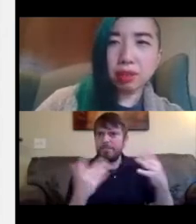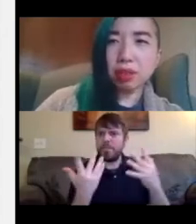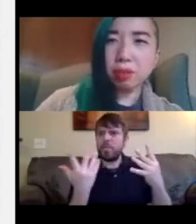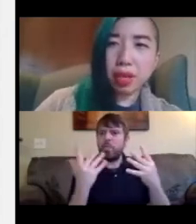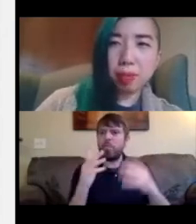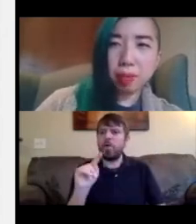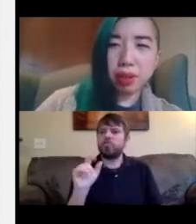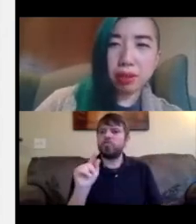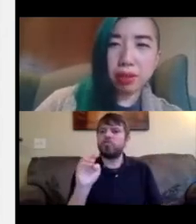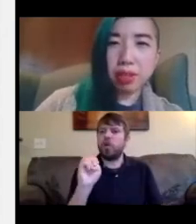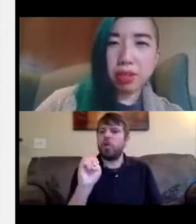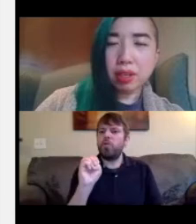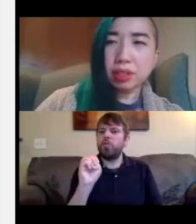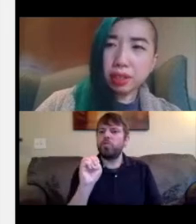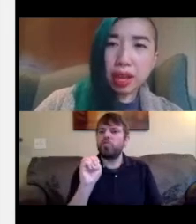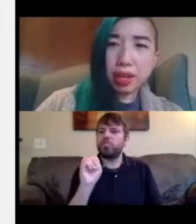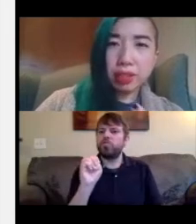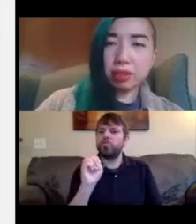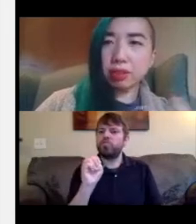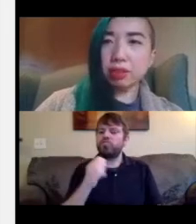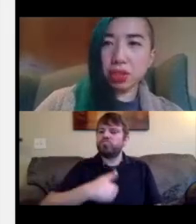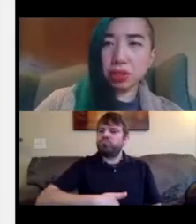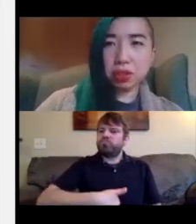to you pick up on? Because a lot of it is through gesture,